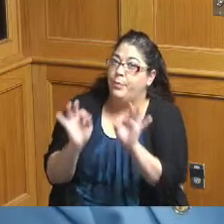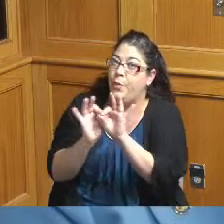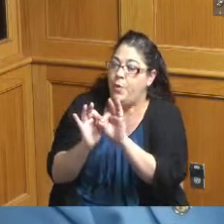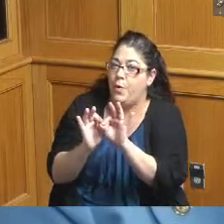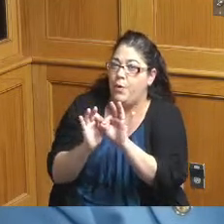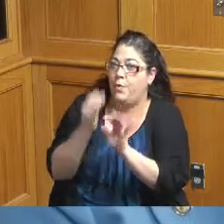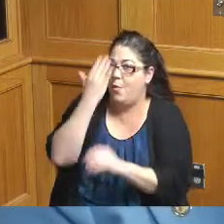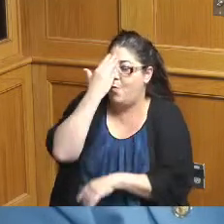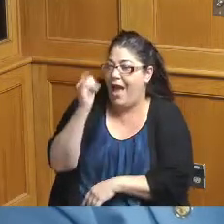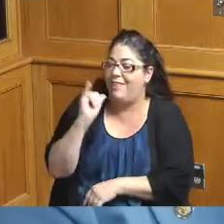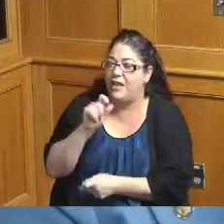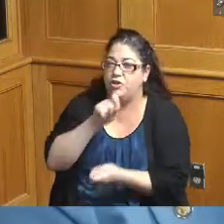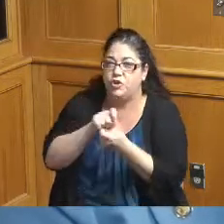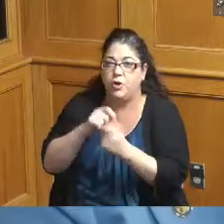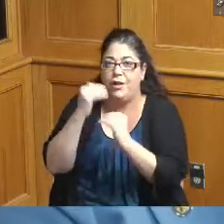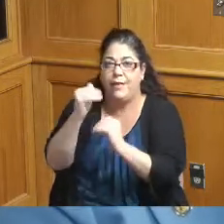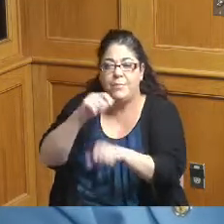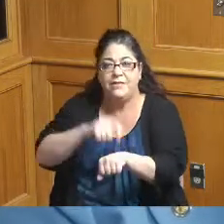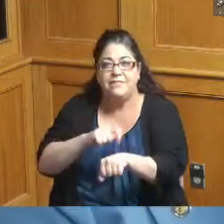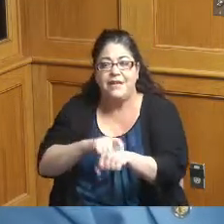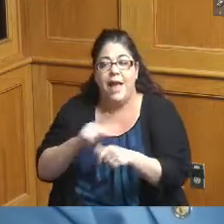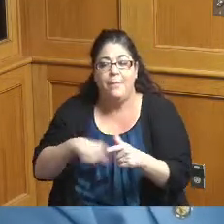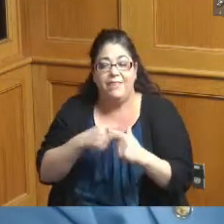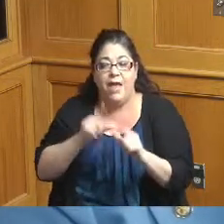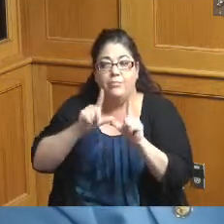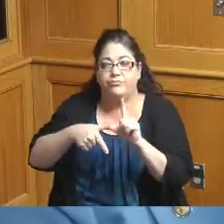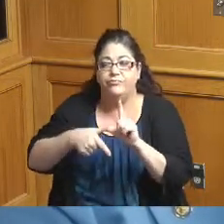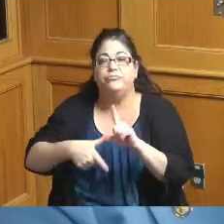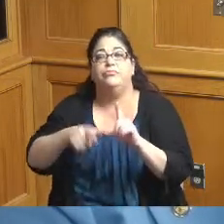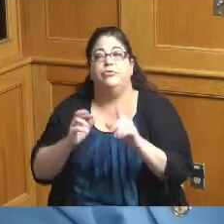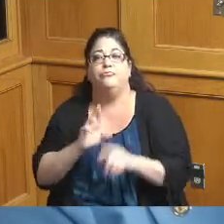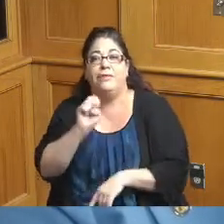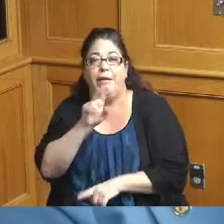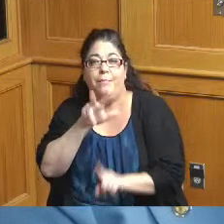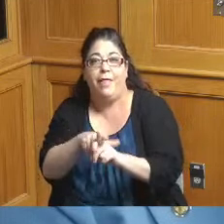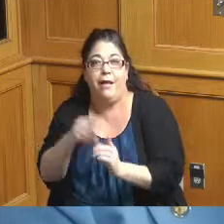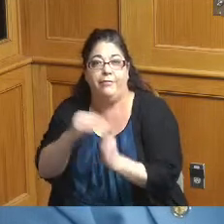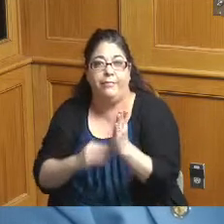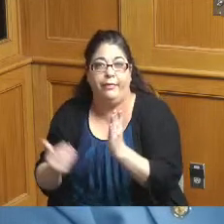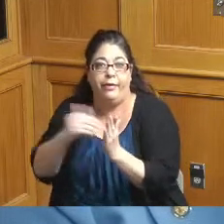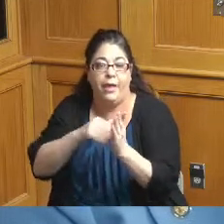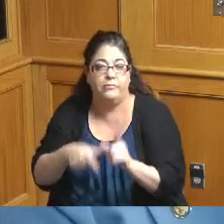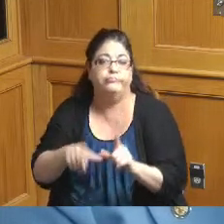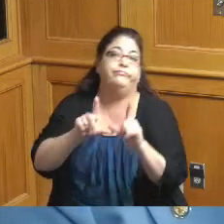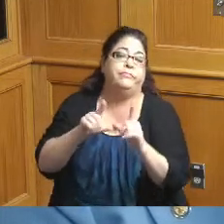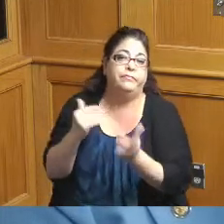certain amount of time that you got to reapply and those kind of things and you're servicing over 236